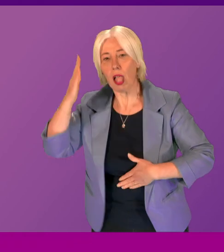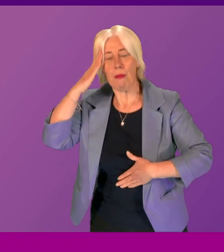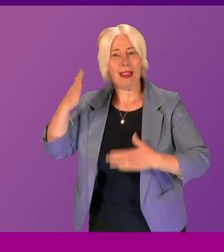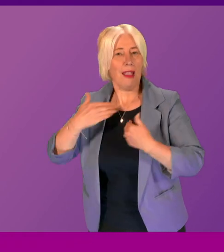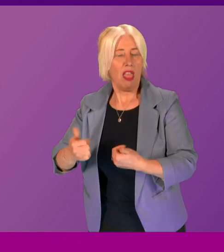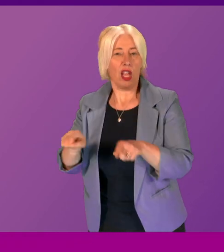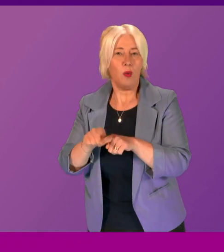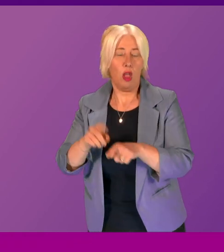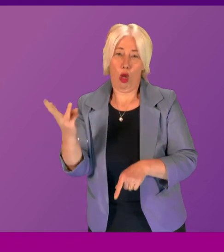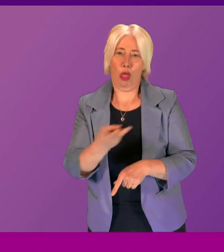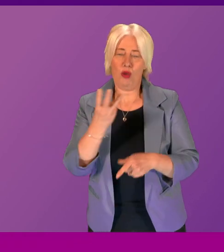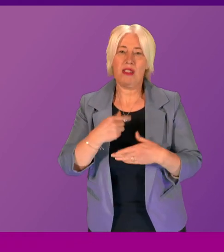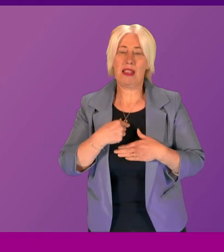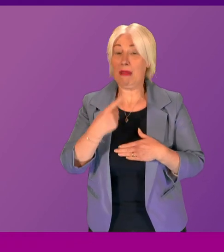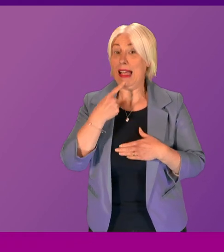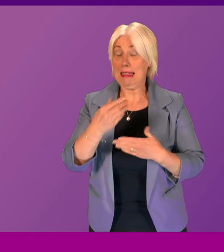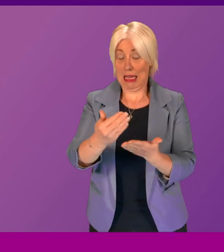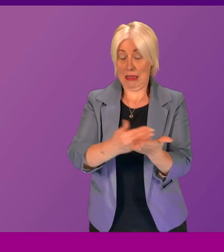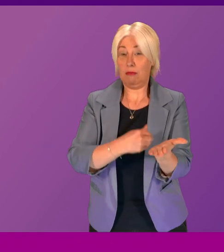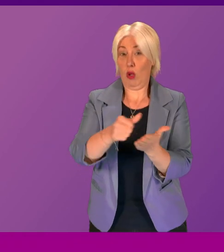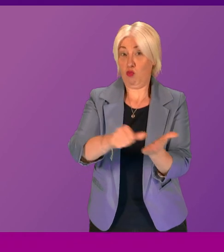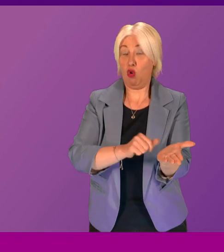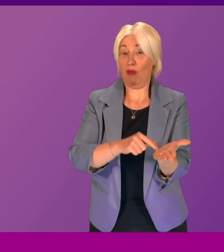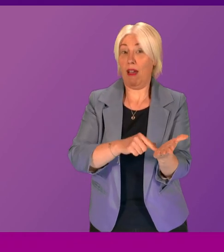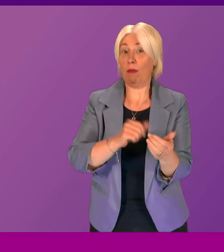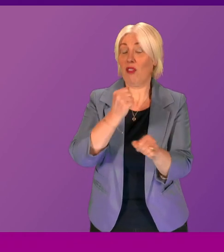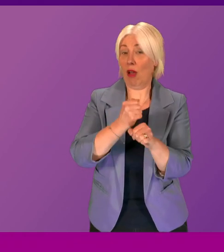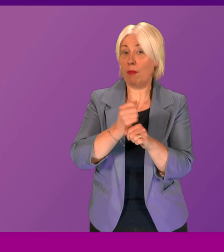As is set out in the programme for government, we are working with sportscotland to ensure